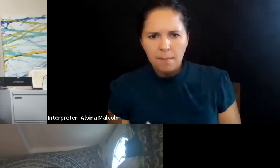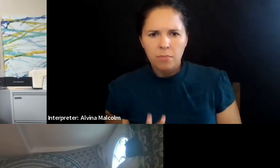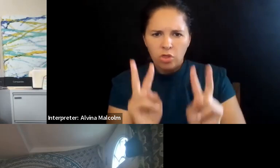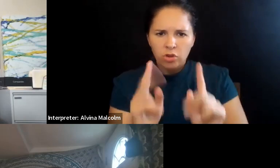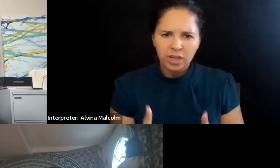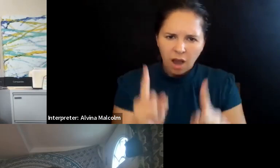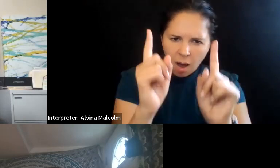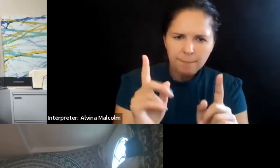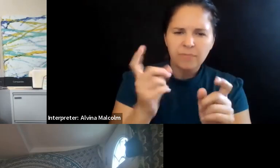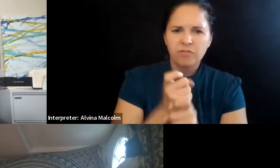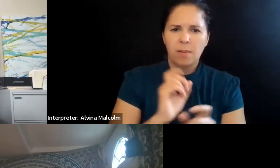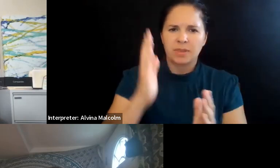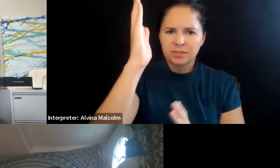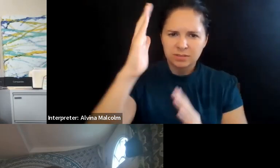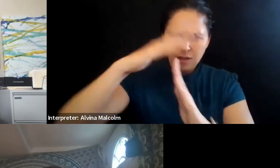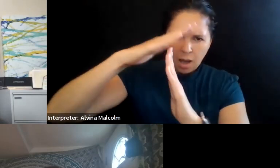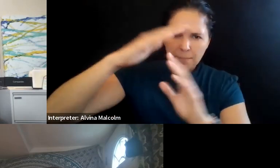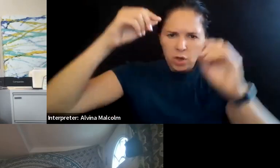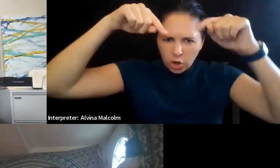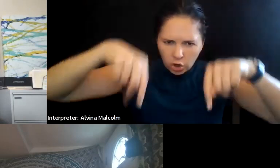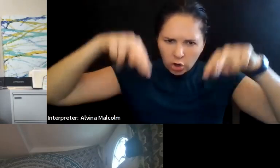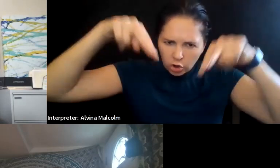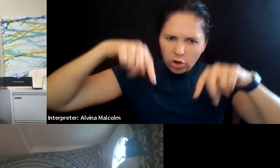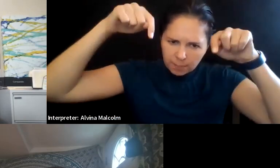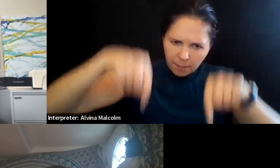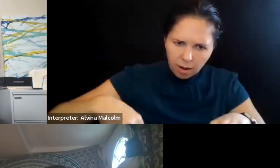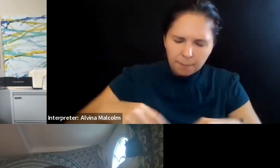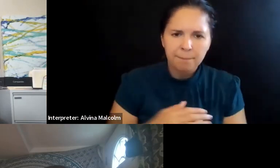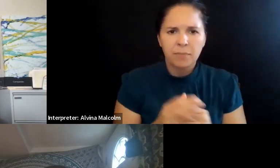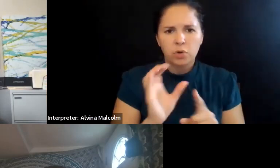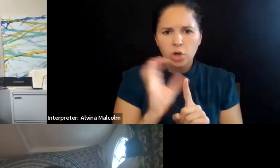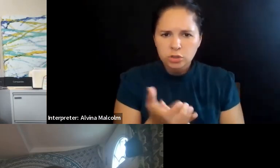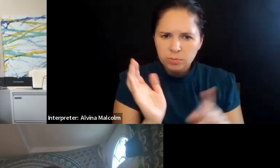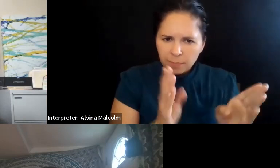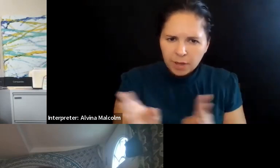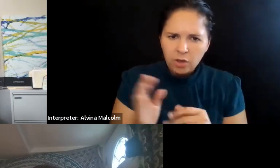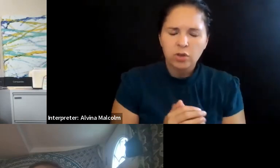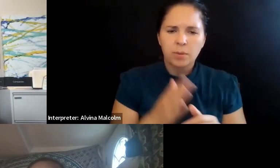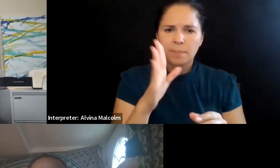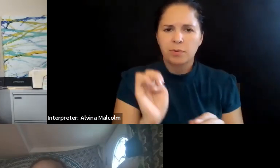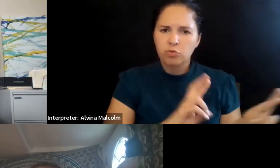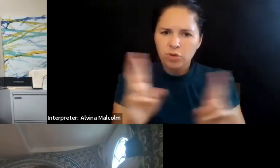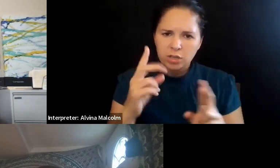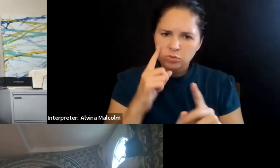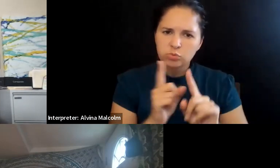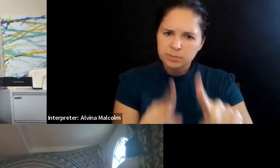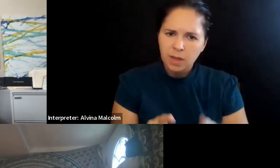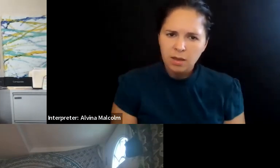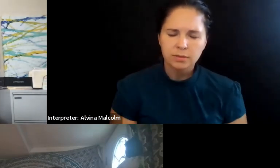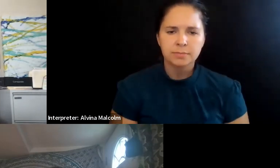be on the conference website. There's needs to be a multiprong approach from